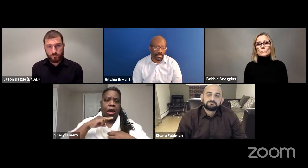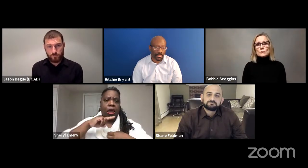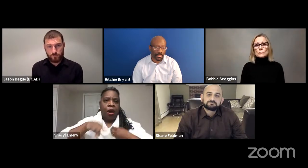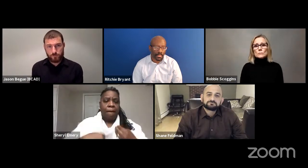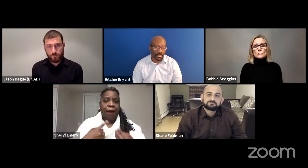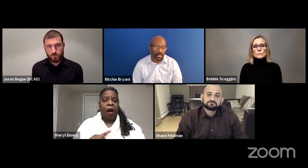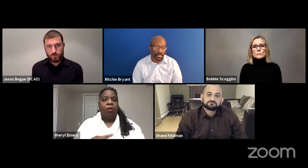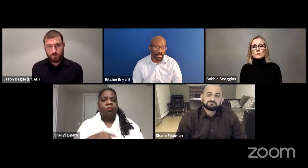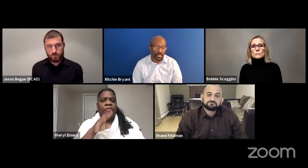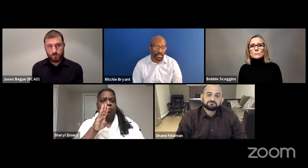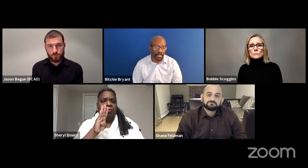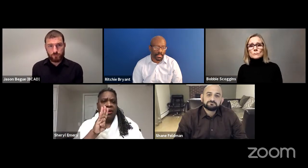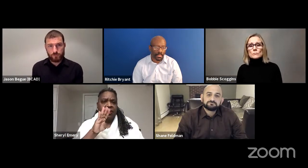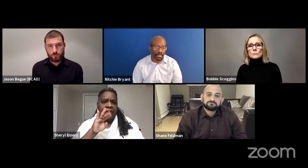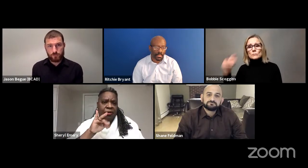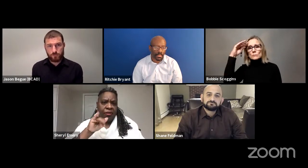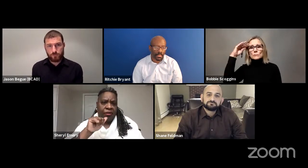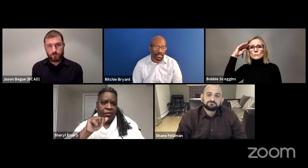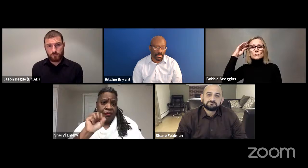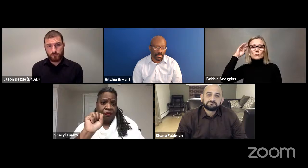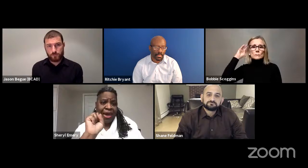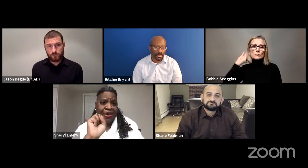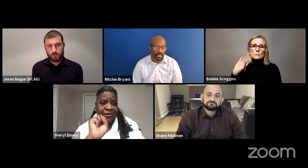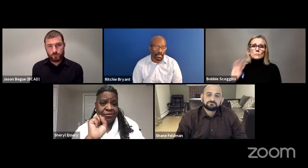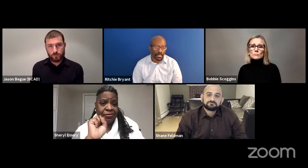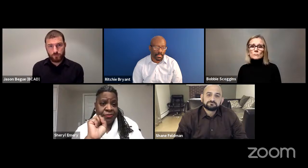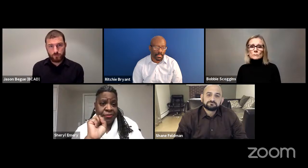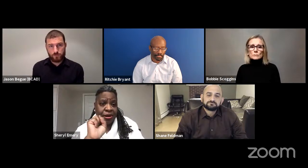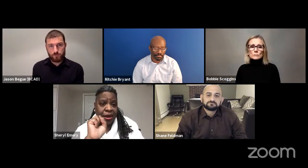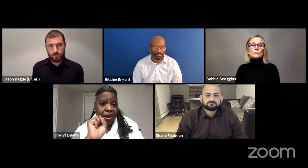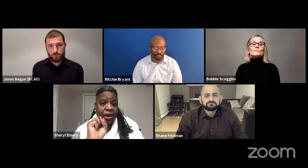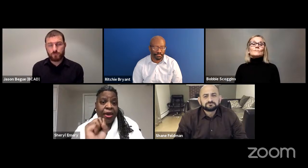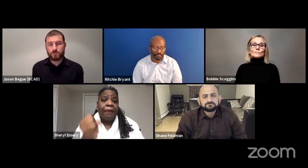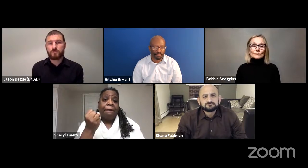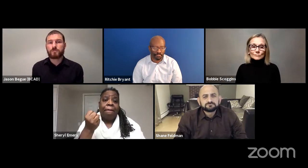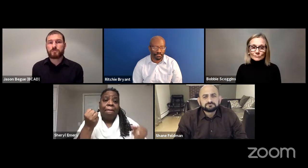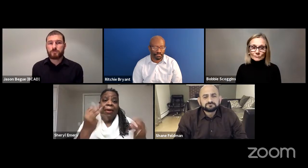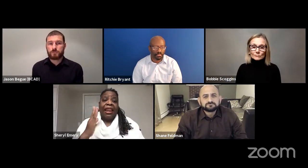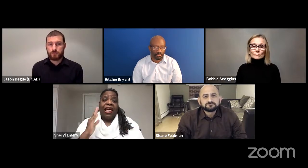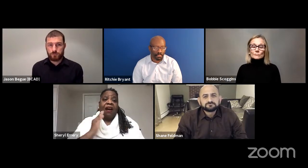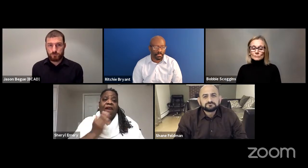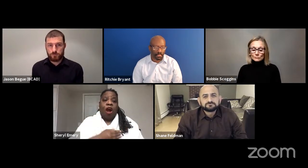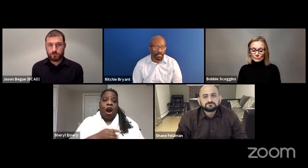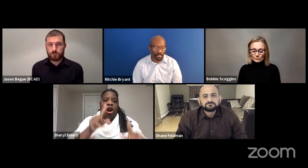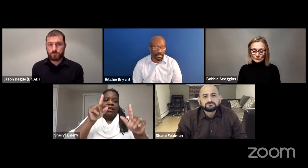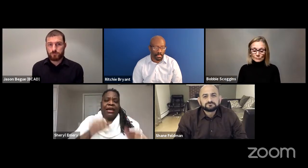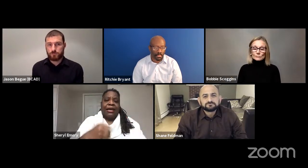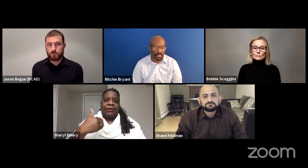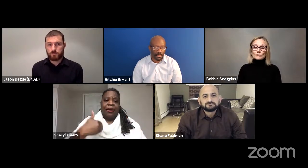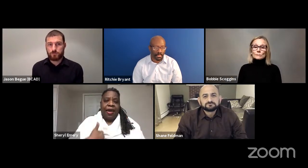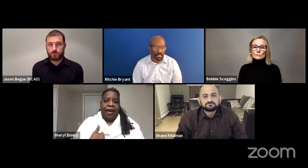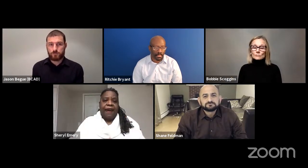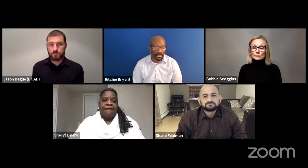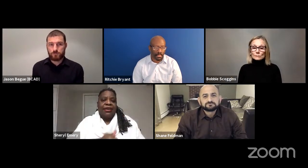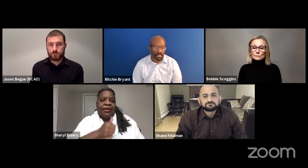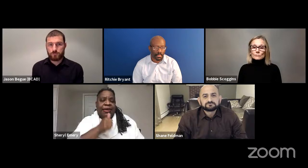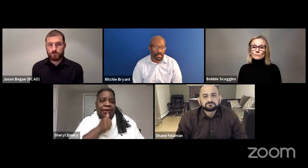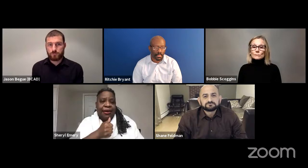that's something I feel very strongly about. And what I want to speak to is bias. Many